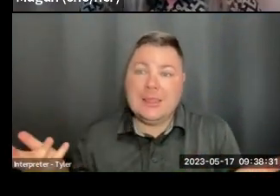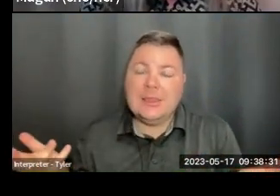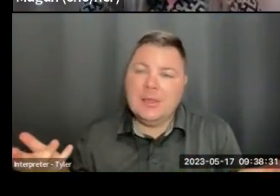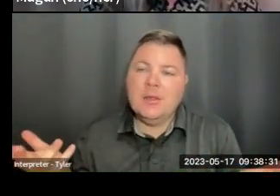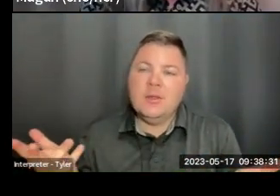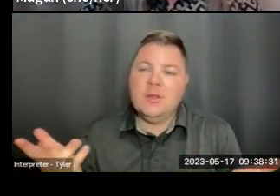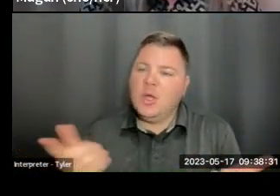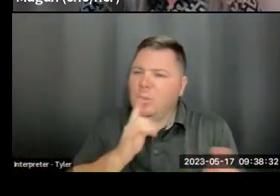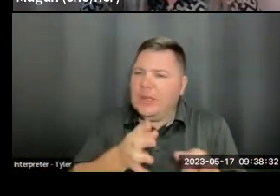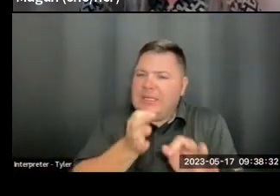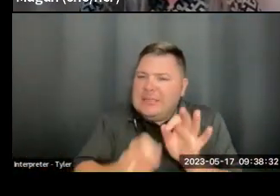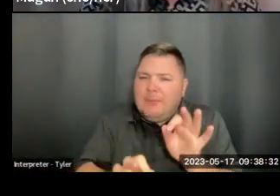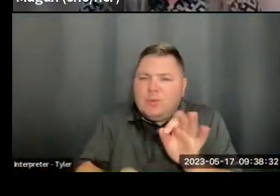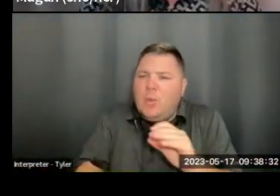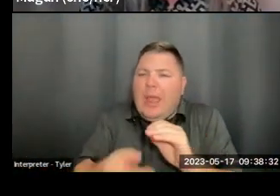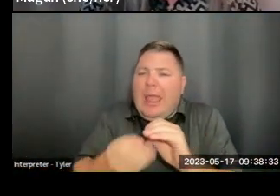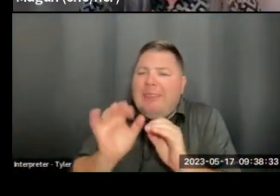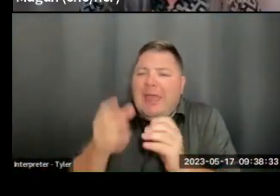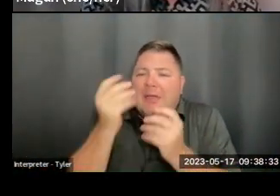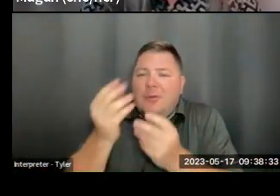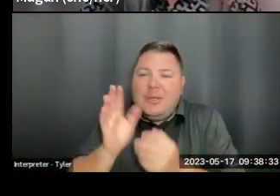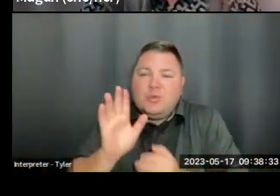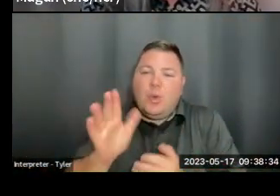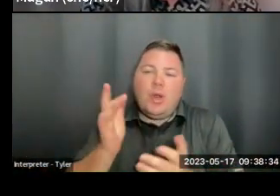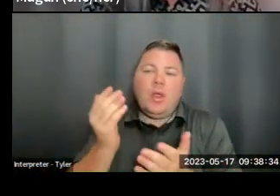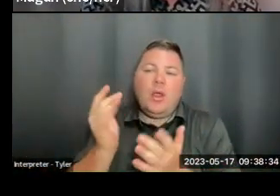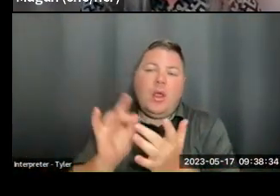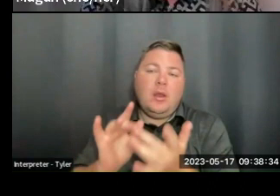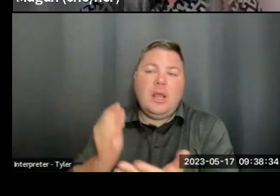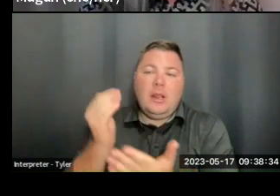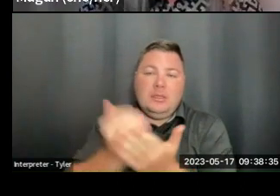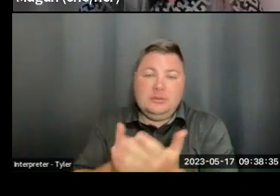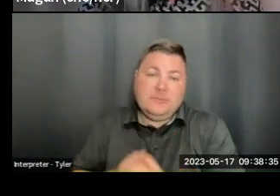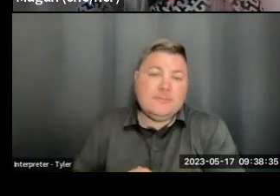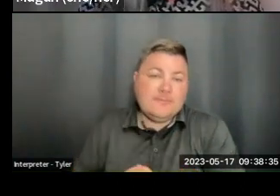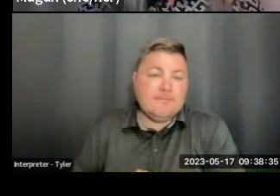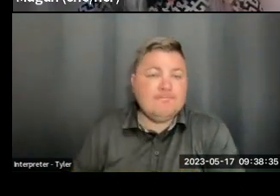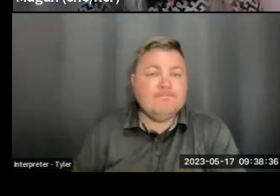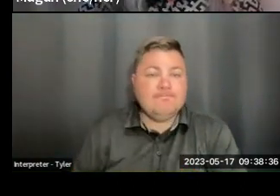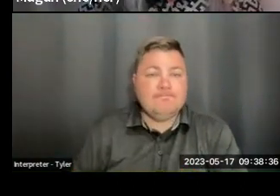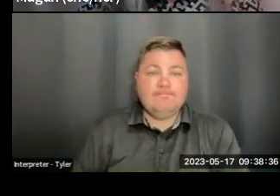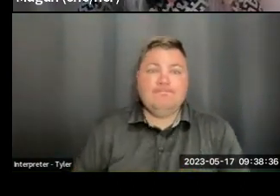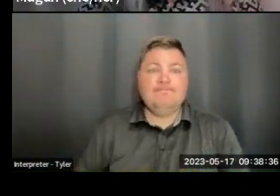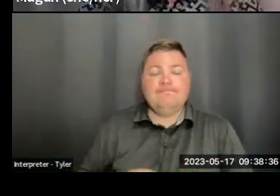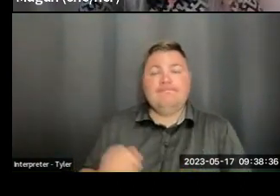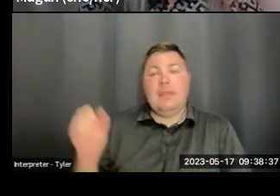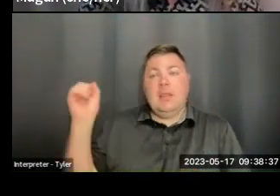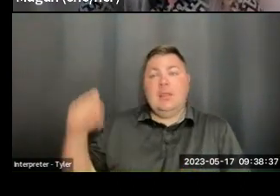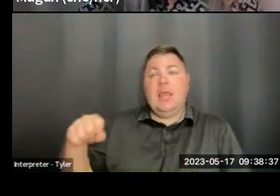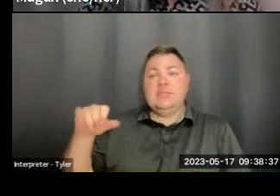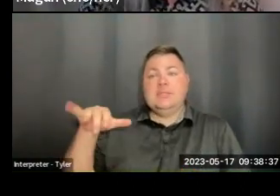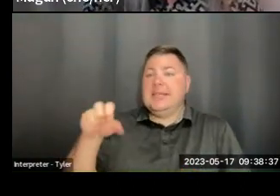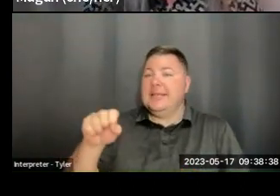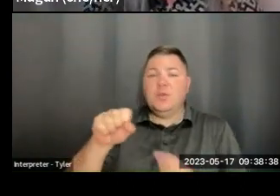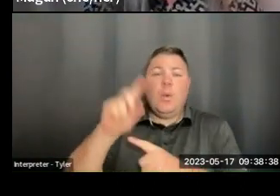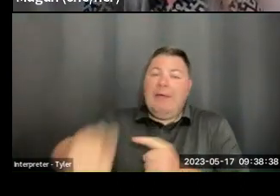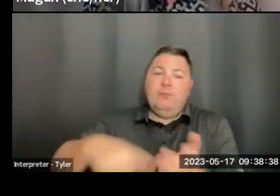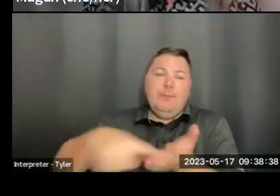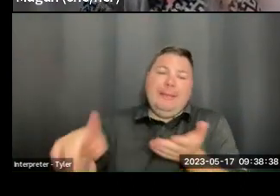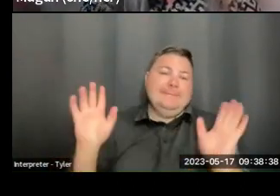hey, I got an e-mail because I purchased a ticket, and it says it's canceled, and we didn't know it was canceled.